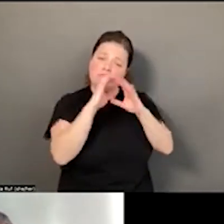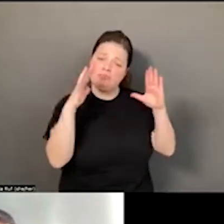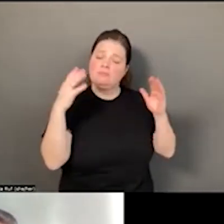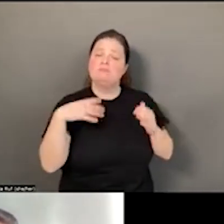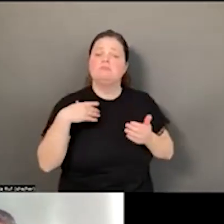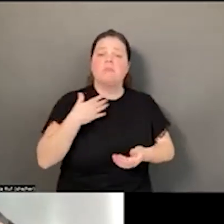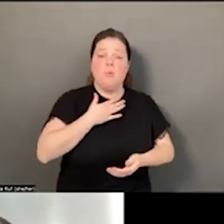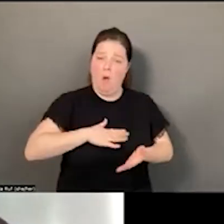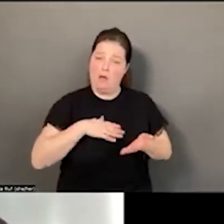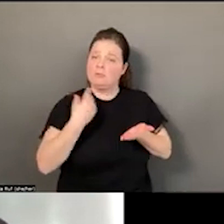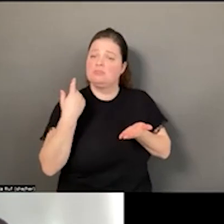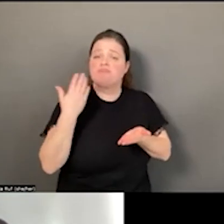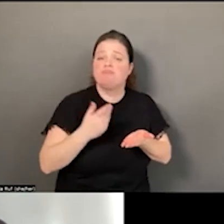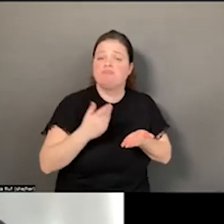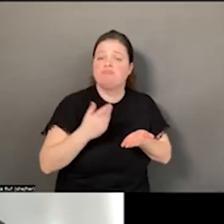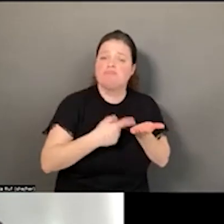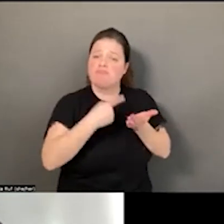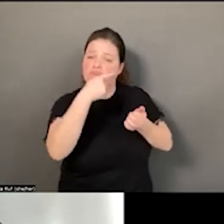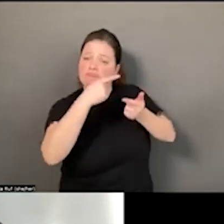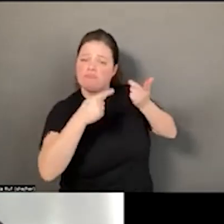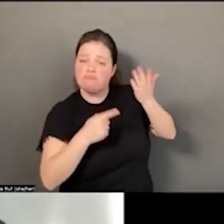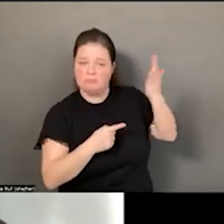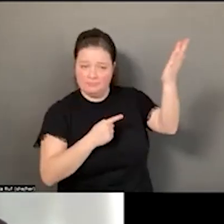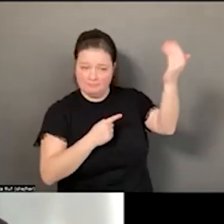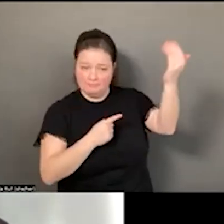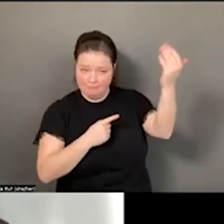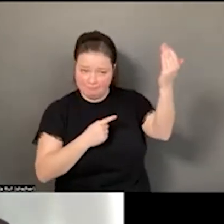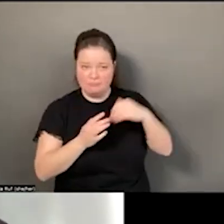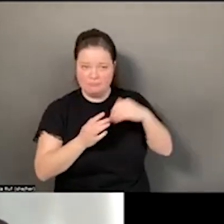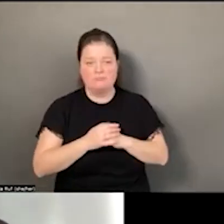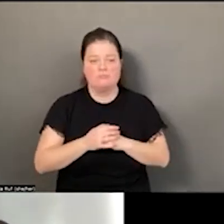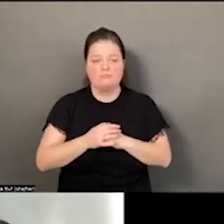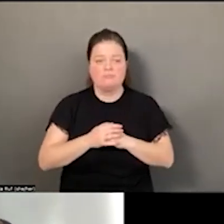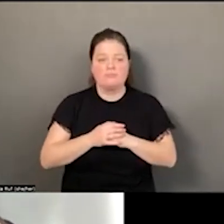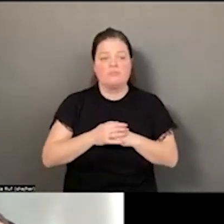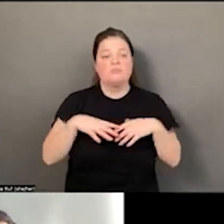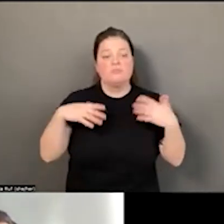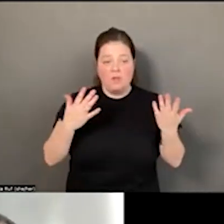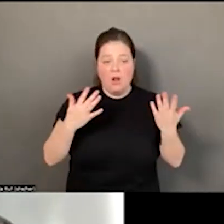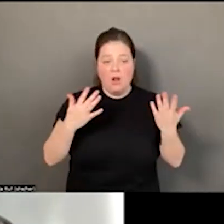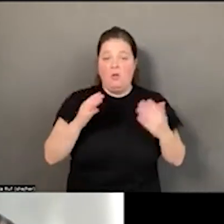This Fifth European Parliament of Persons with Disabilities will happen on May 23.